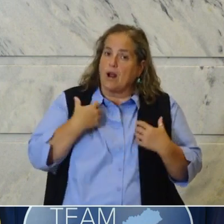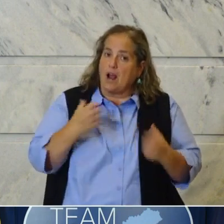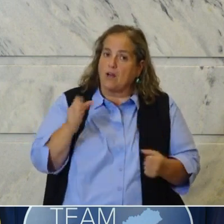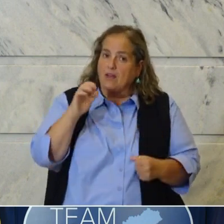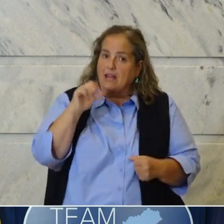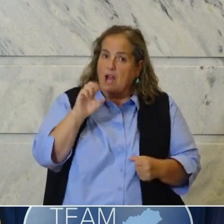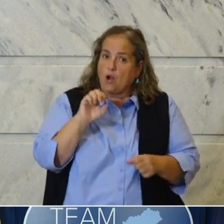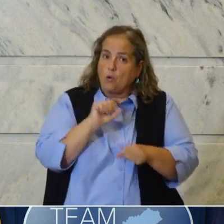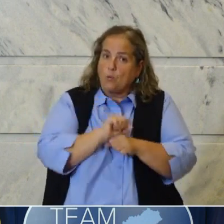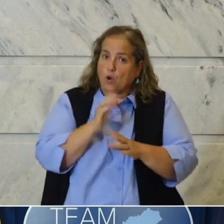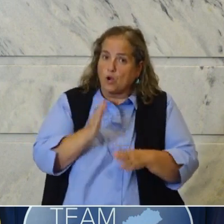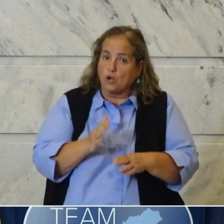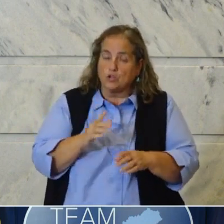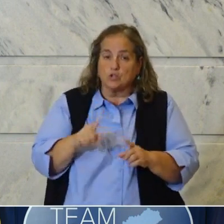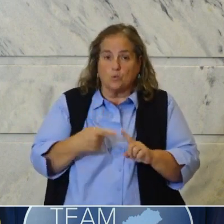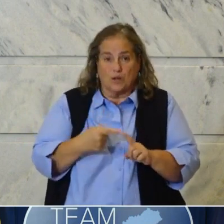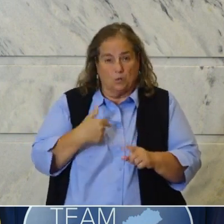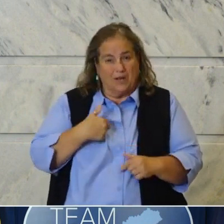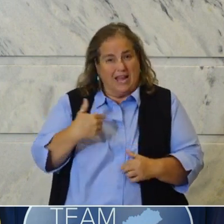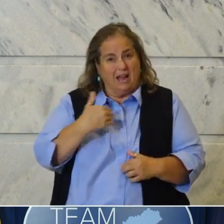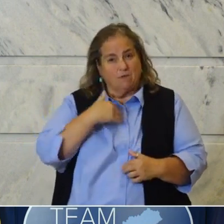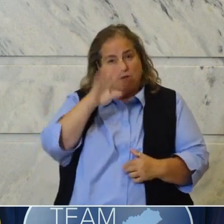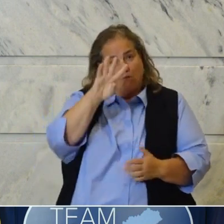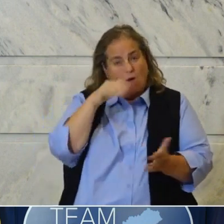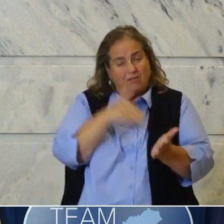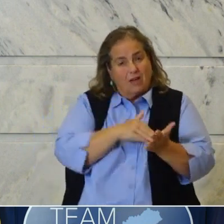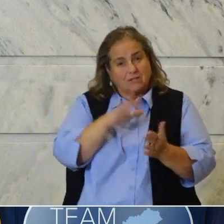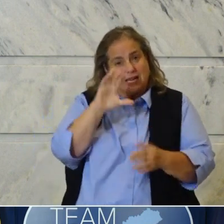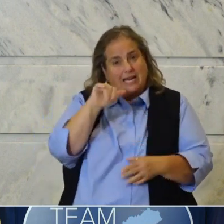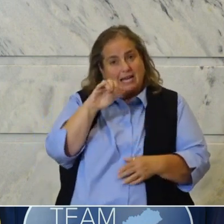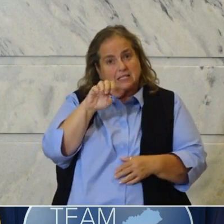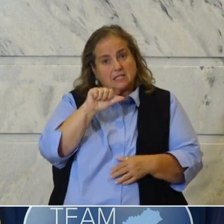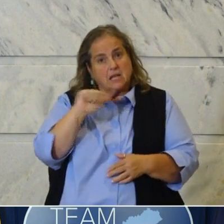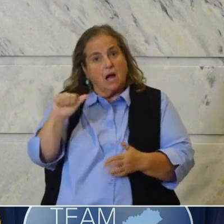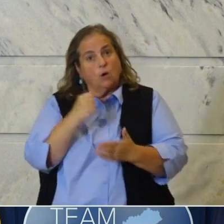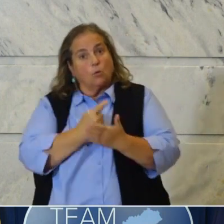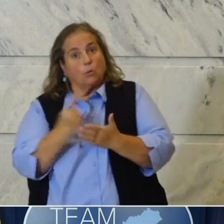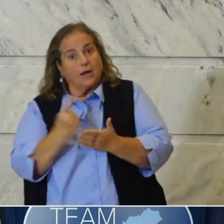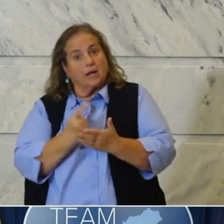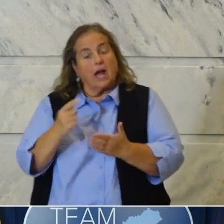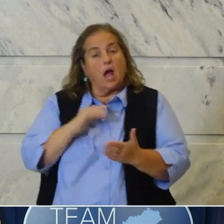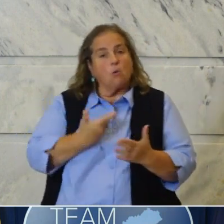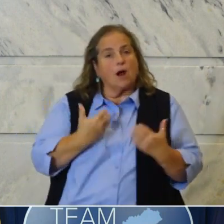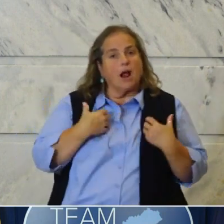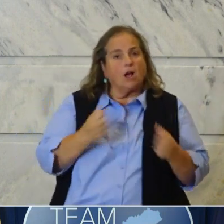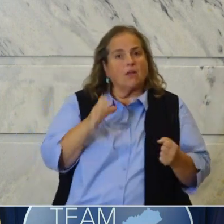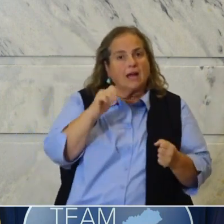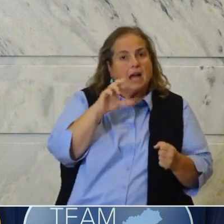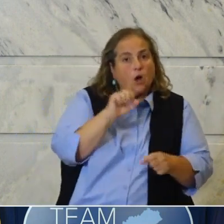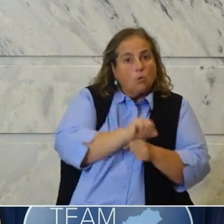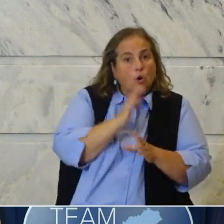When we have 4000 cases a week, health care workers are seeing a lot of